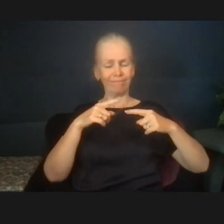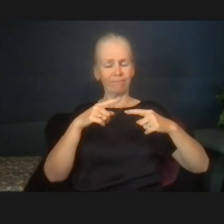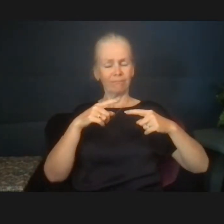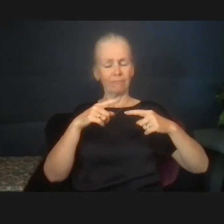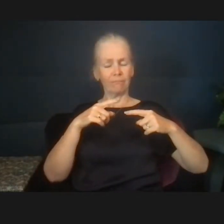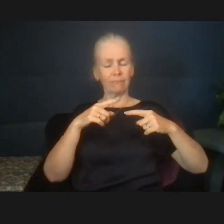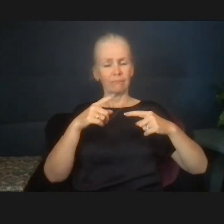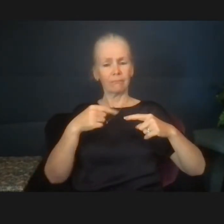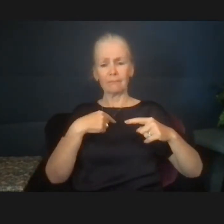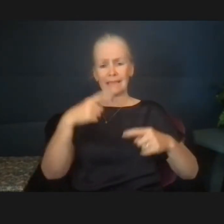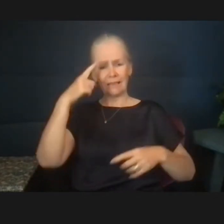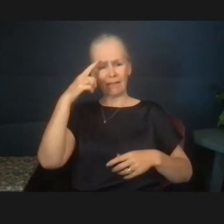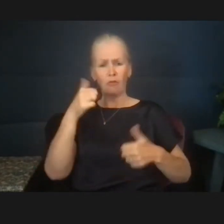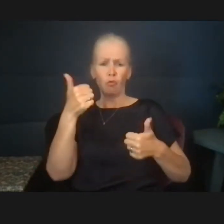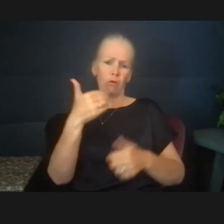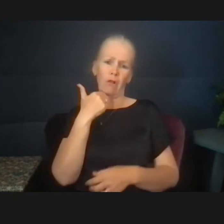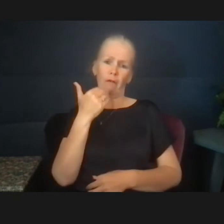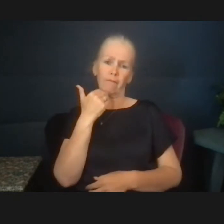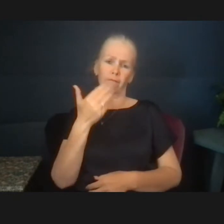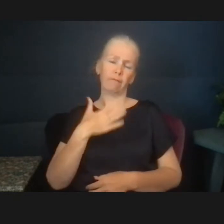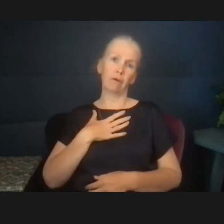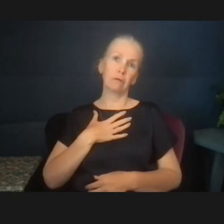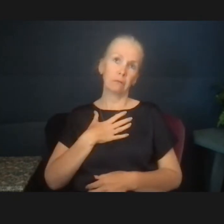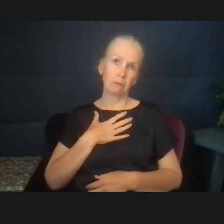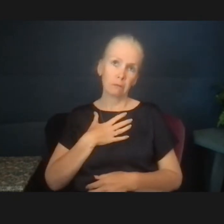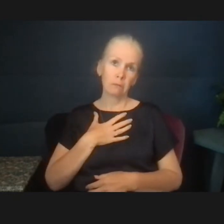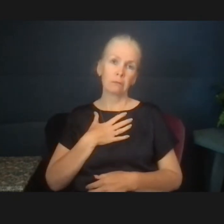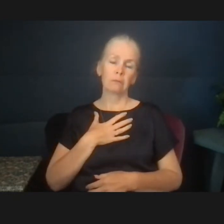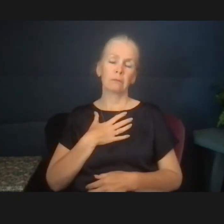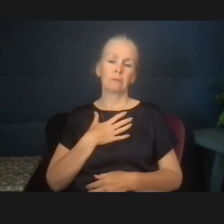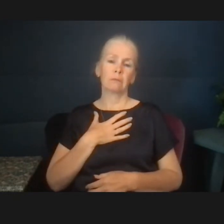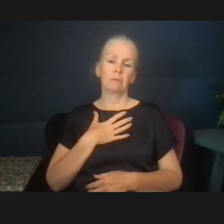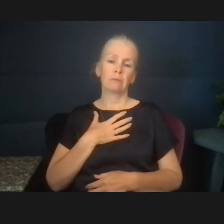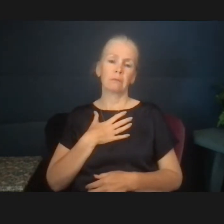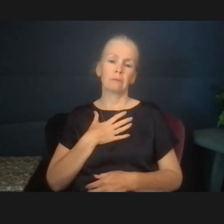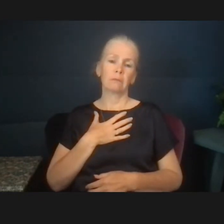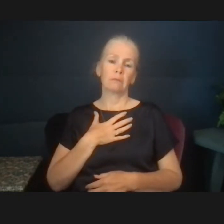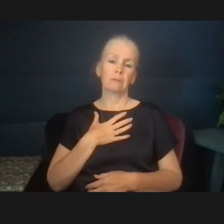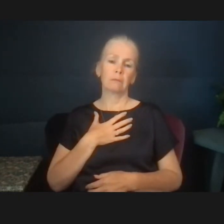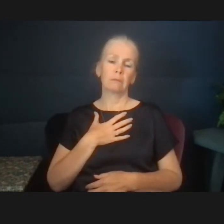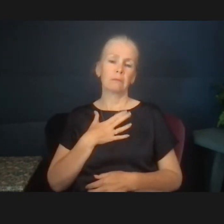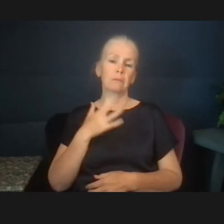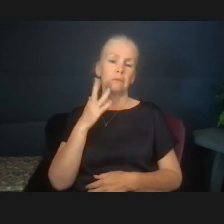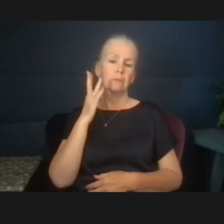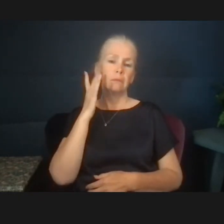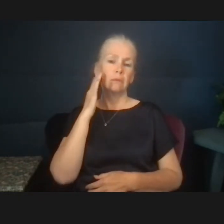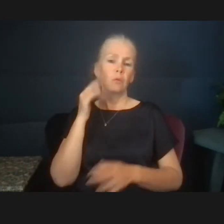and I didn't think I was good enough, and particularly wanting to go into the music